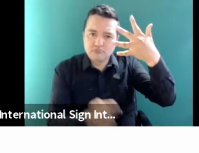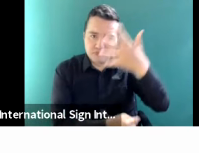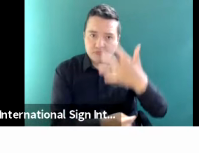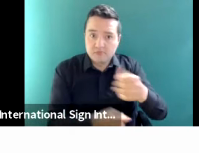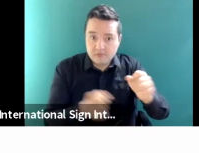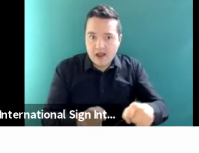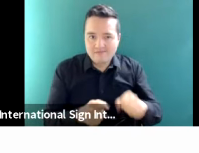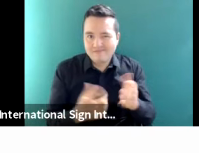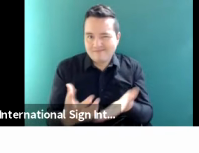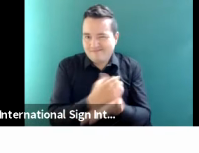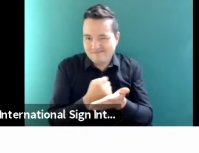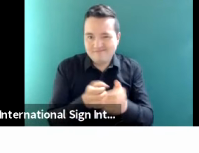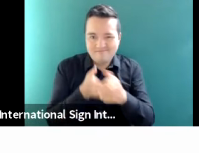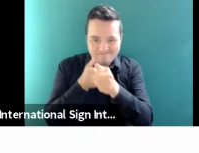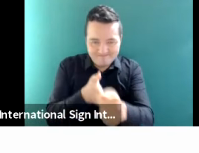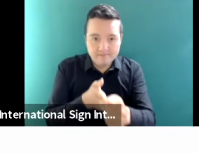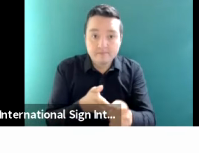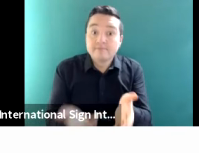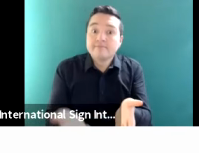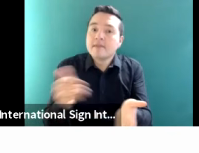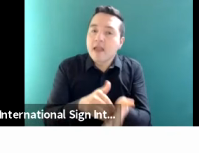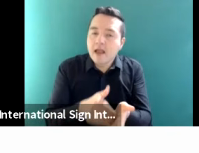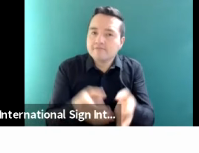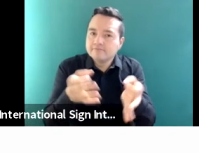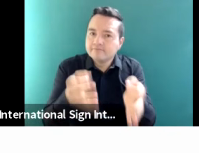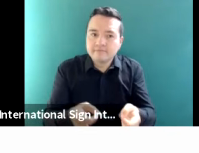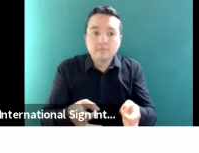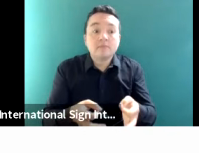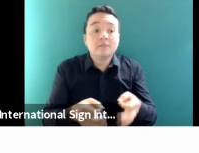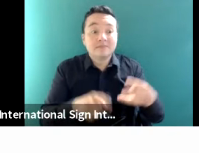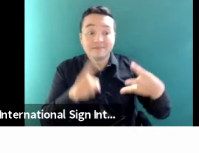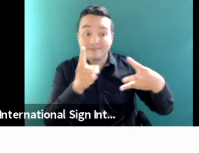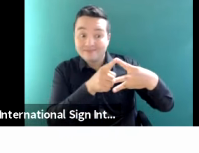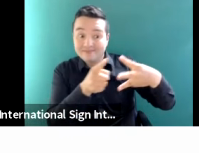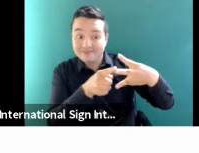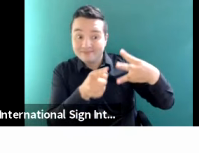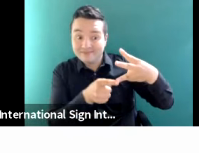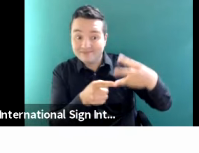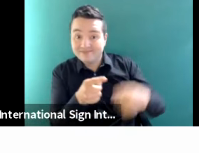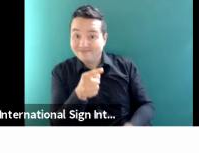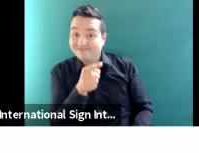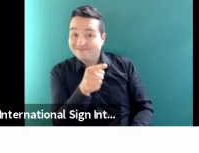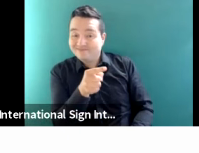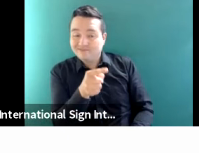On the third leg, it's whether or not the addition of commitment and capacity to implement yields results are not.